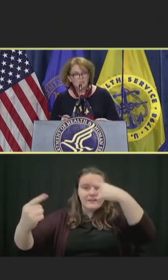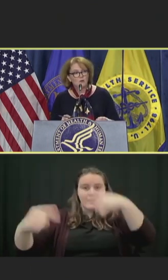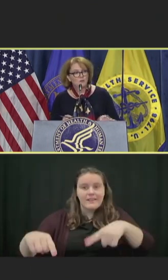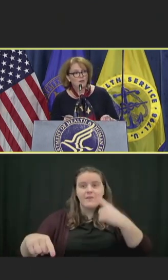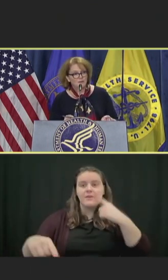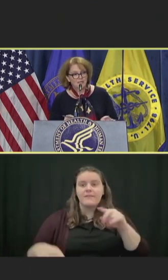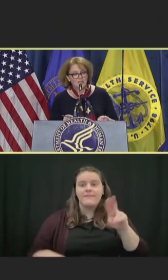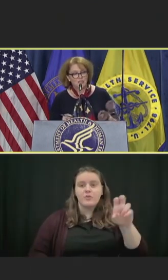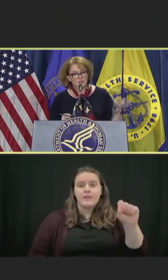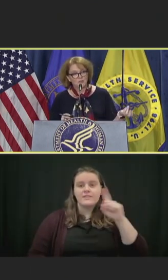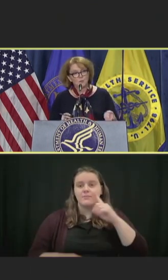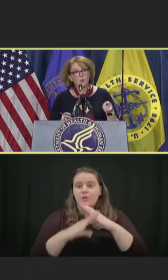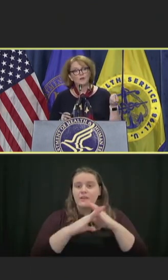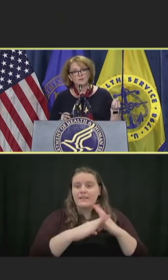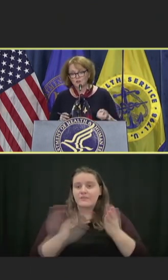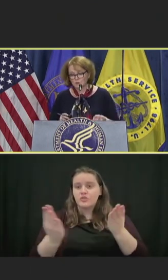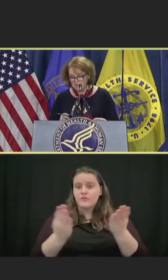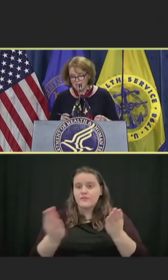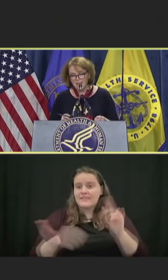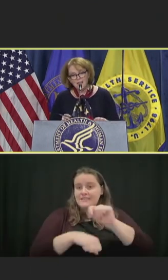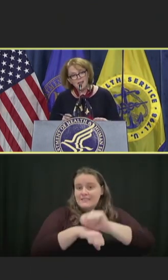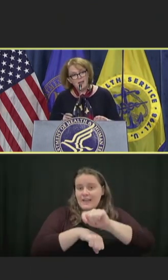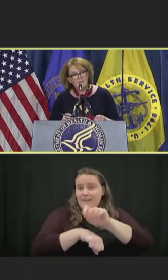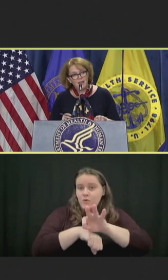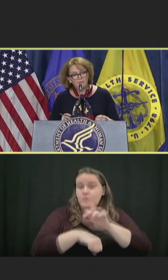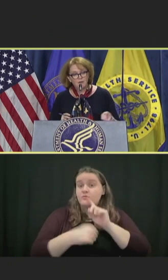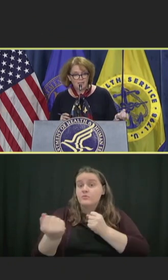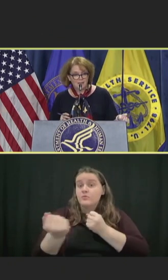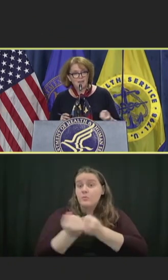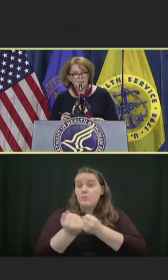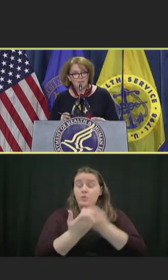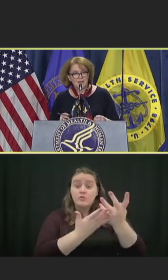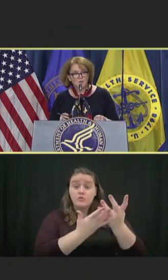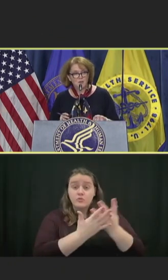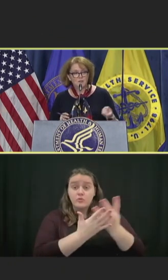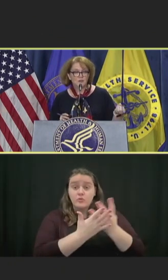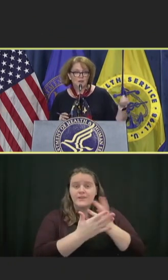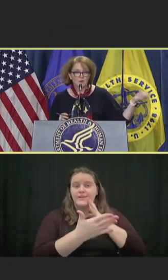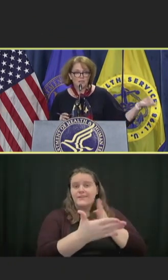Force recommendations to support the screening of -- against Hepatitis B, so that we can get